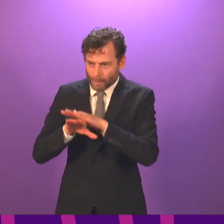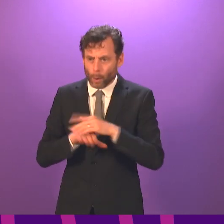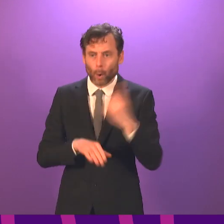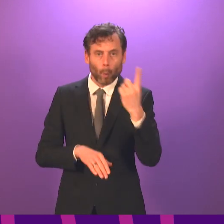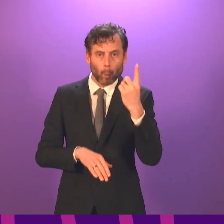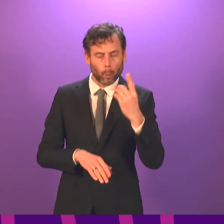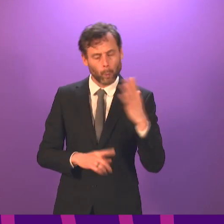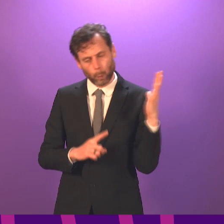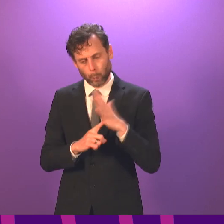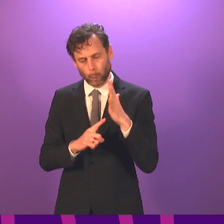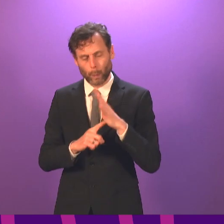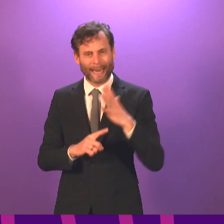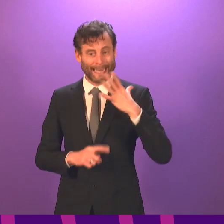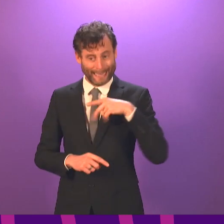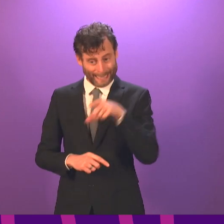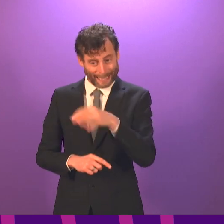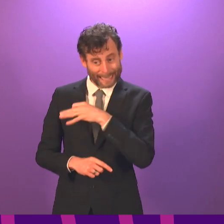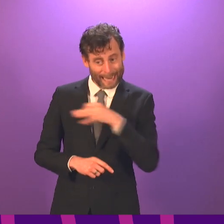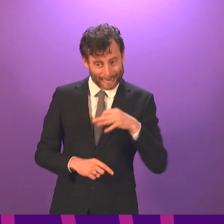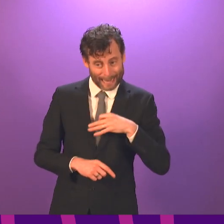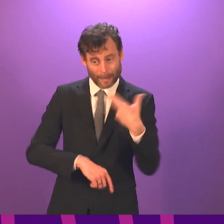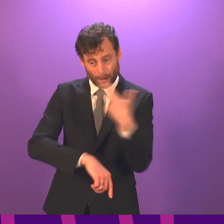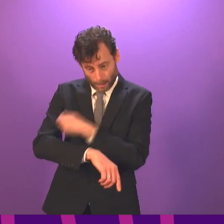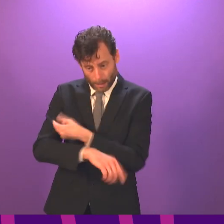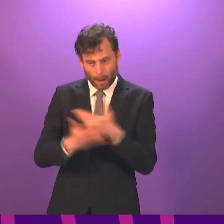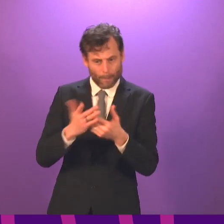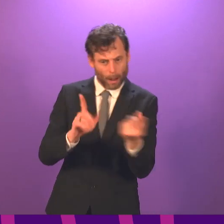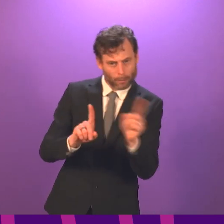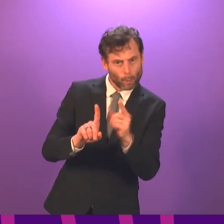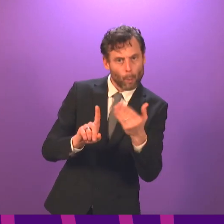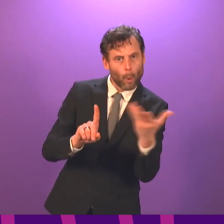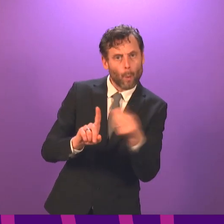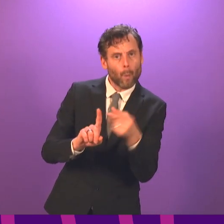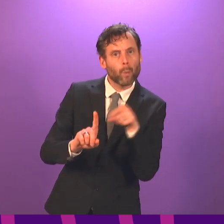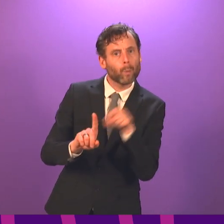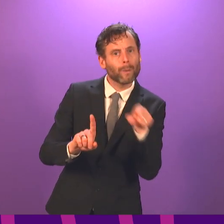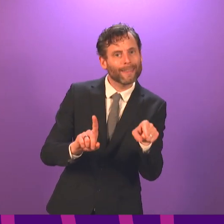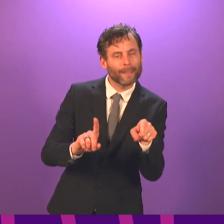clinical need as early as possible in the prioritisation list. Perhaps the most important